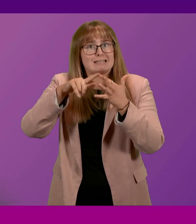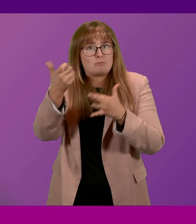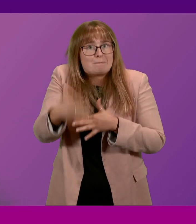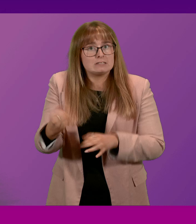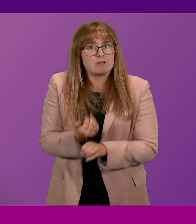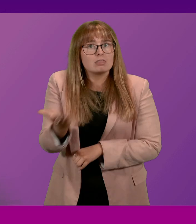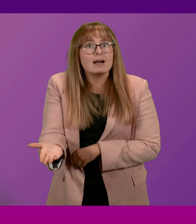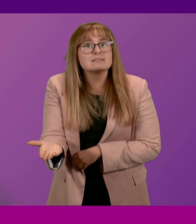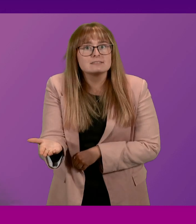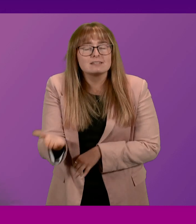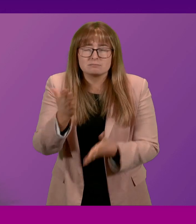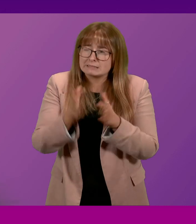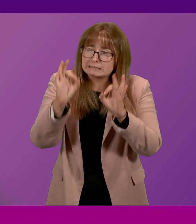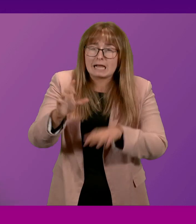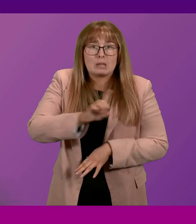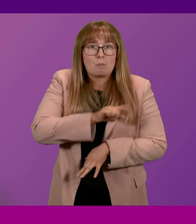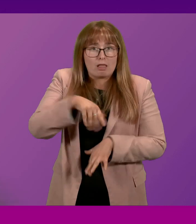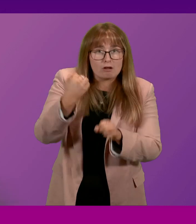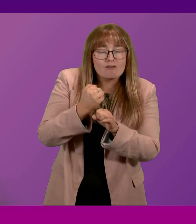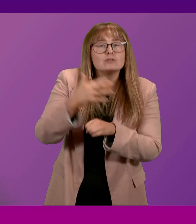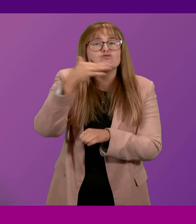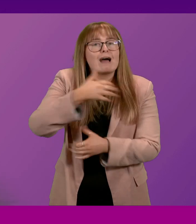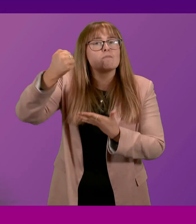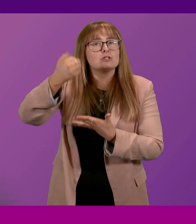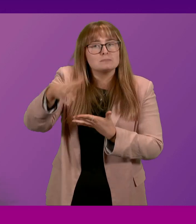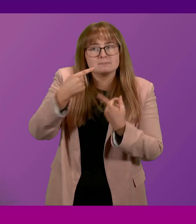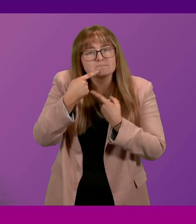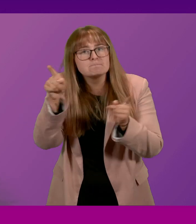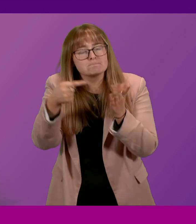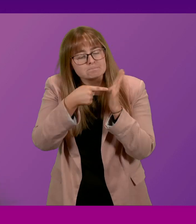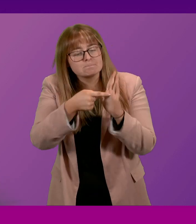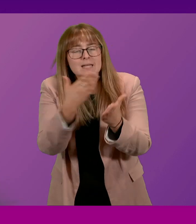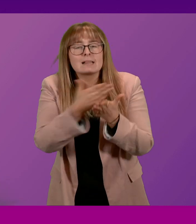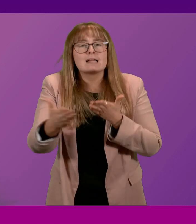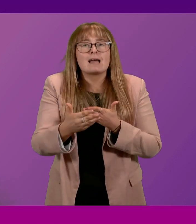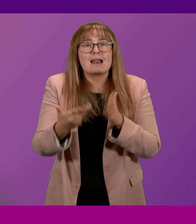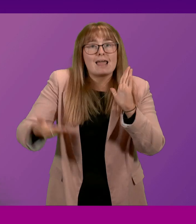and it is exactly why the Government’s draft budget has set out an additional £29 million